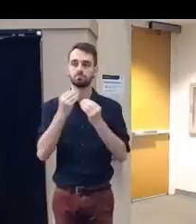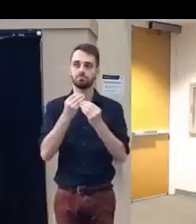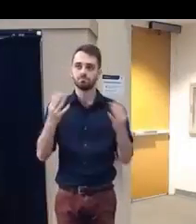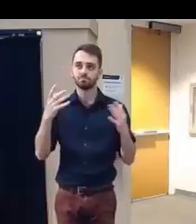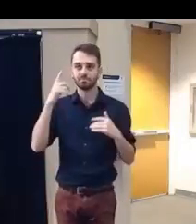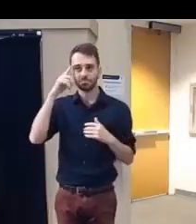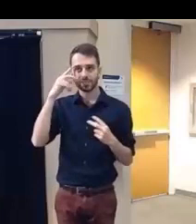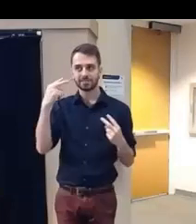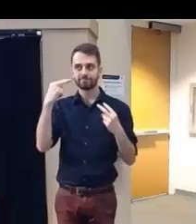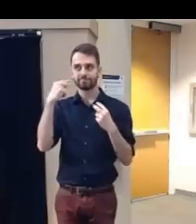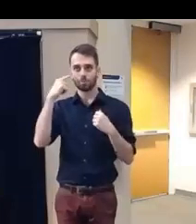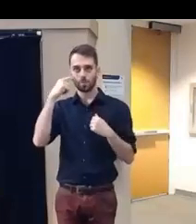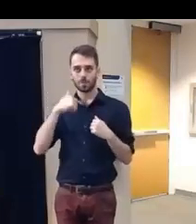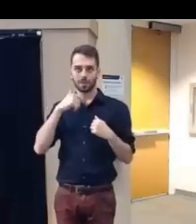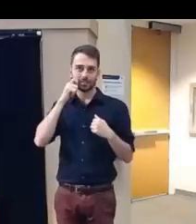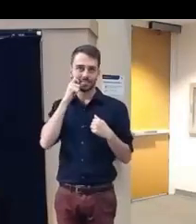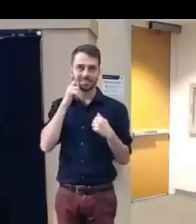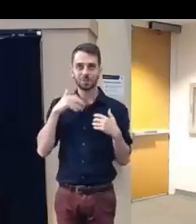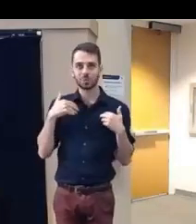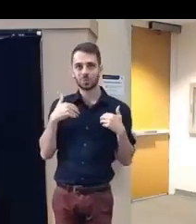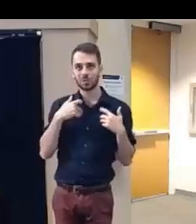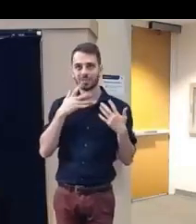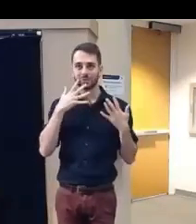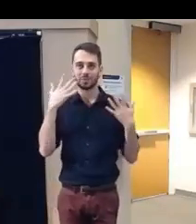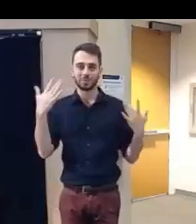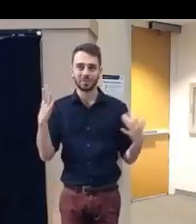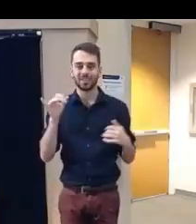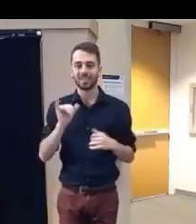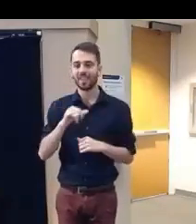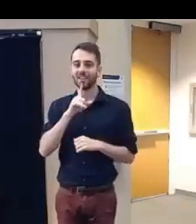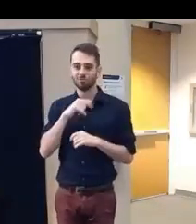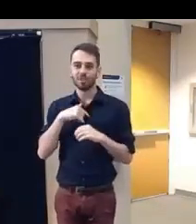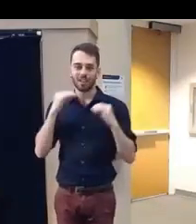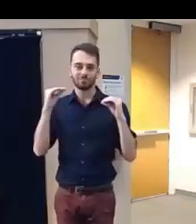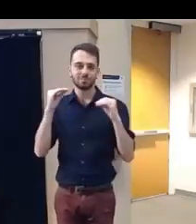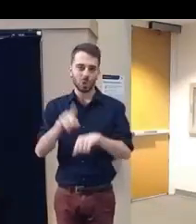been because of my youthful appearance thank you um but I will say I've never experienced a time